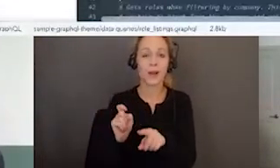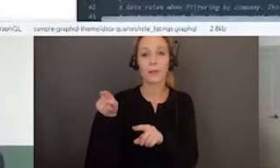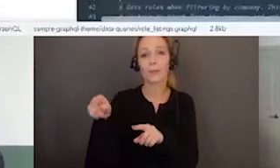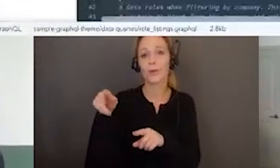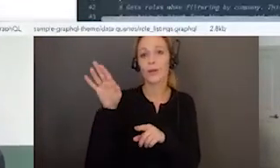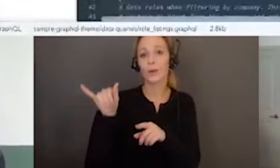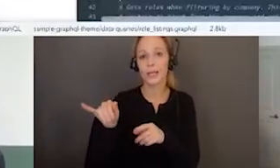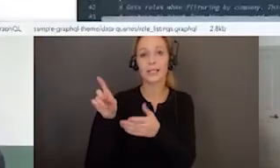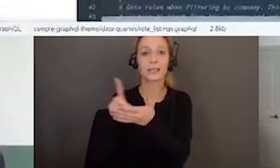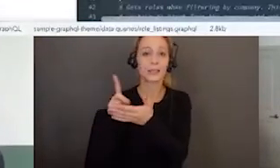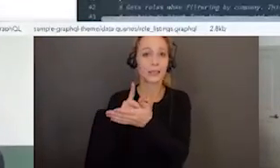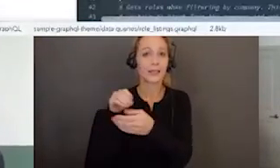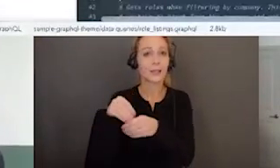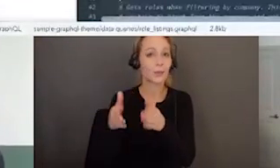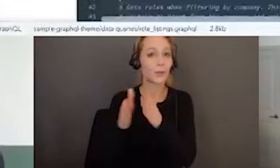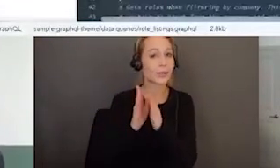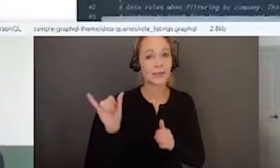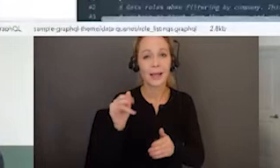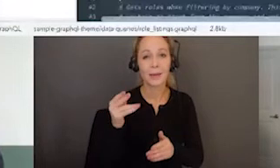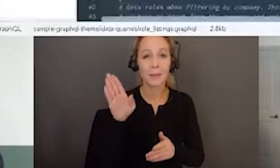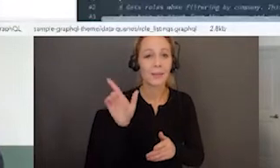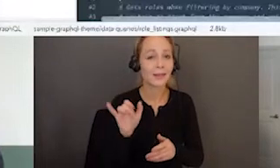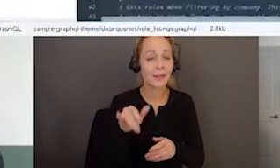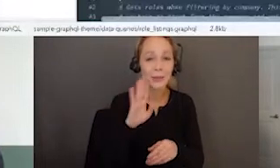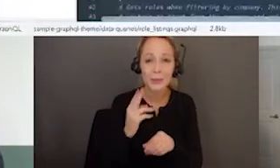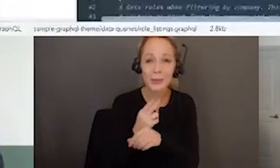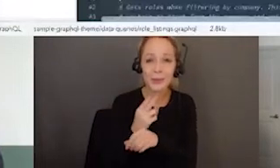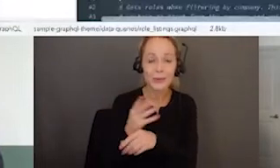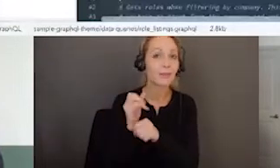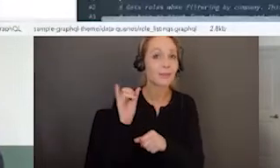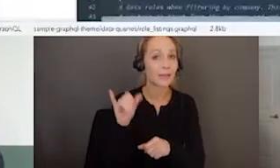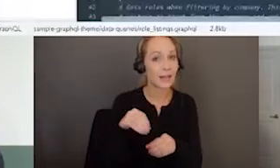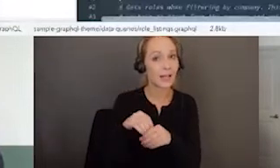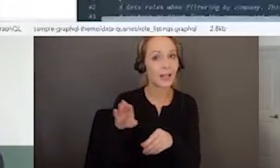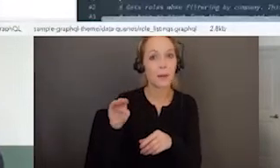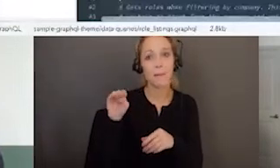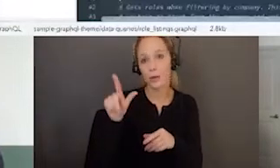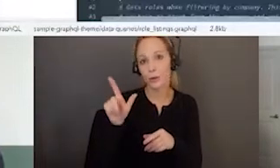THIS IS THE SAME HUBBLE THAT YOU WOULD USE TO RETRIEVE THIS IN YOUR MODULES OR TEMPLATES TODAY.